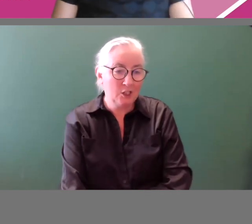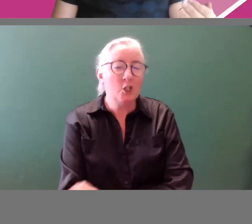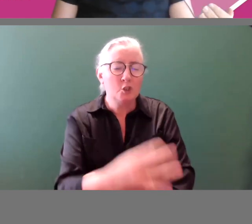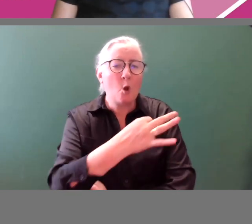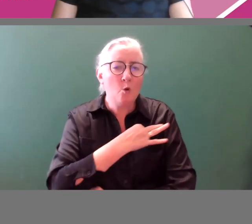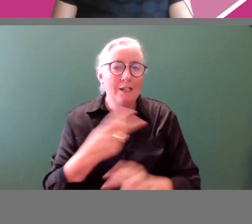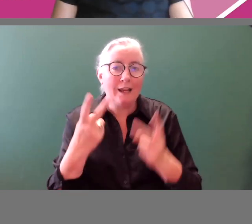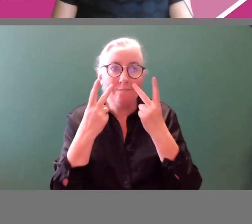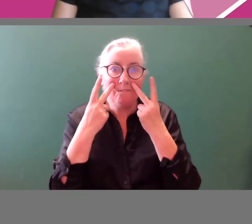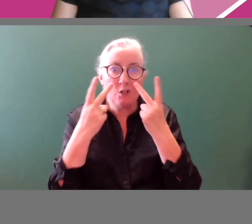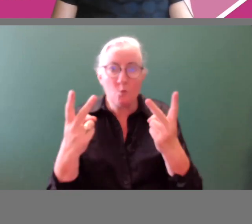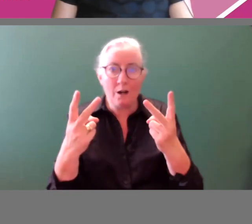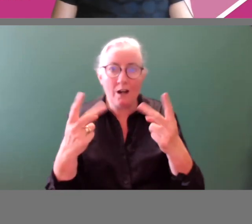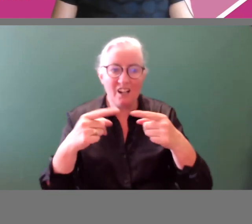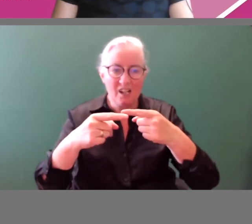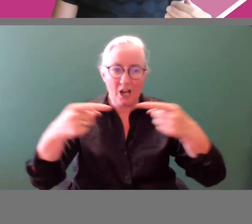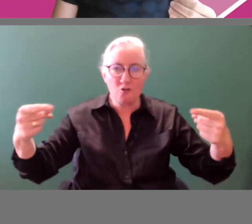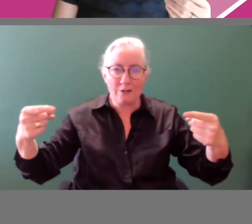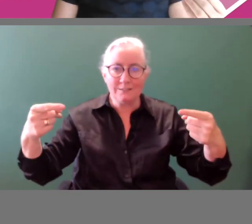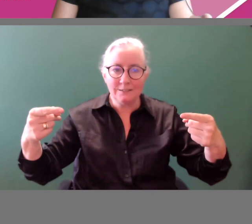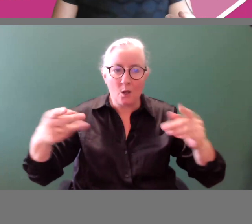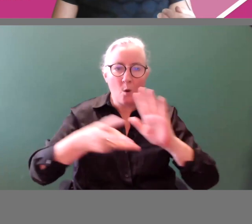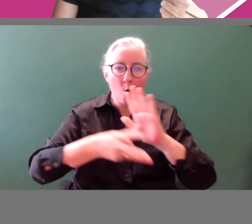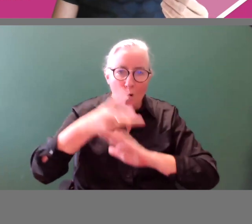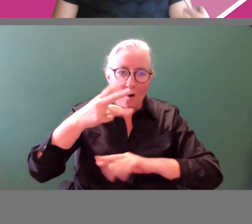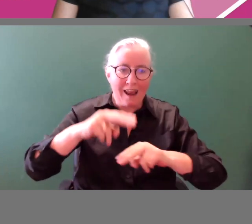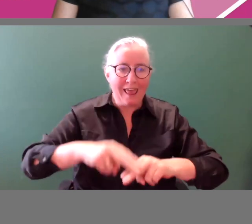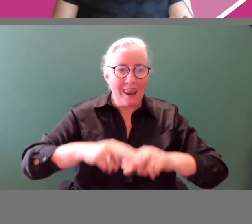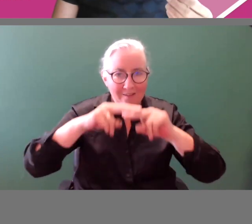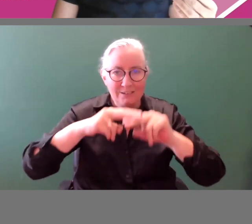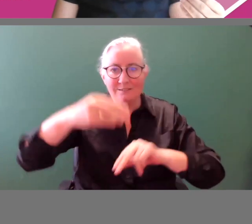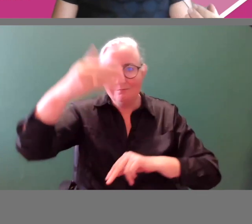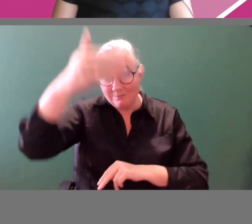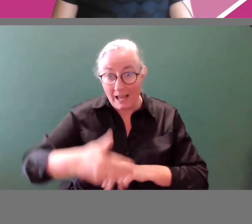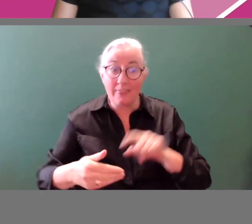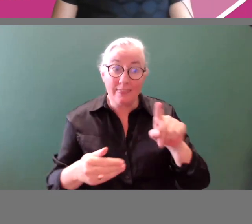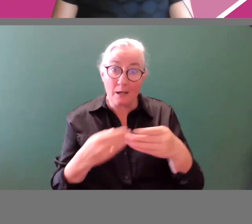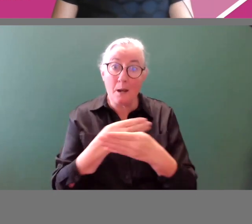the floor and walls in the lobby space and this is something that can have a big impact on choices